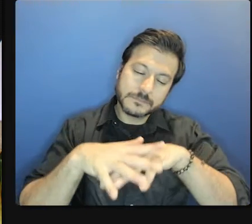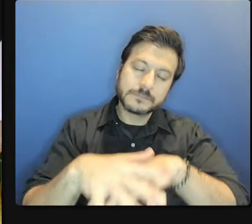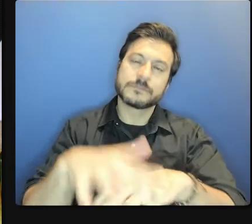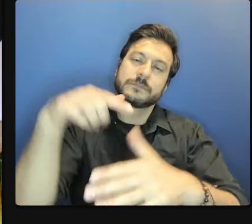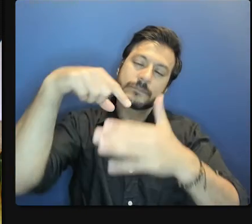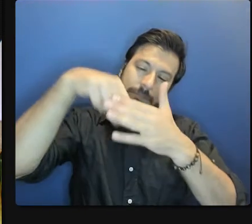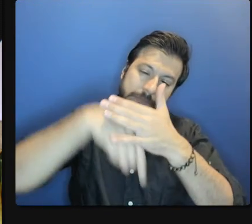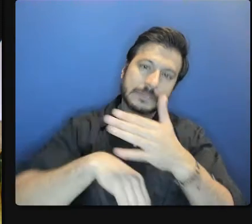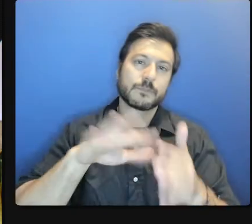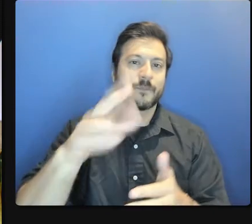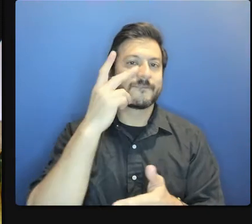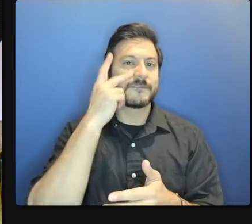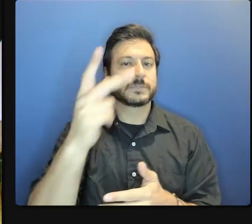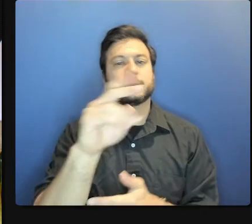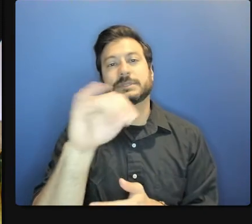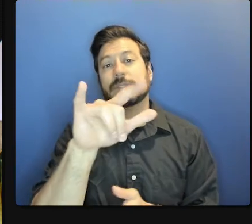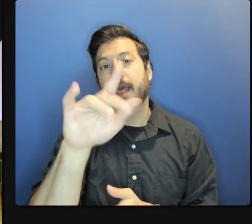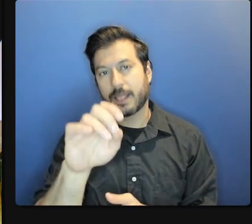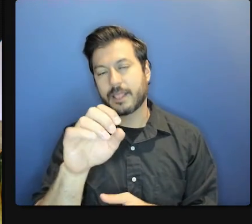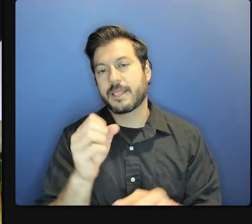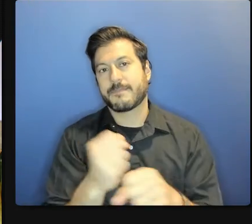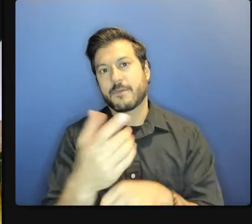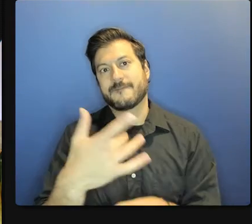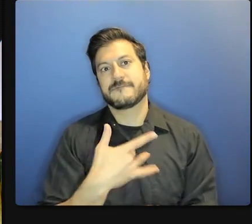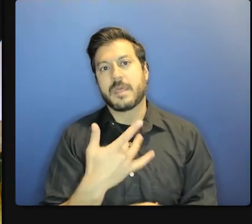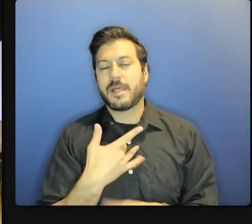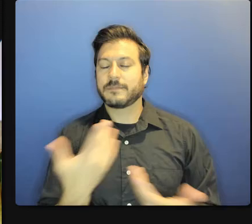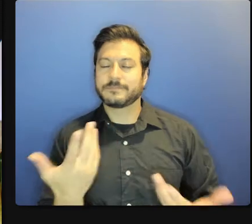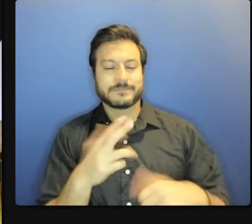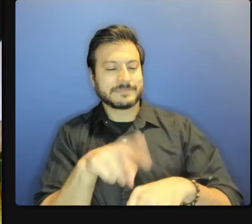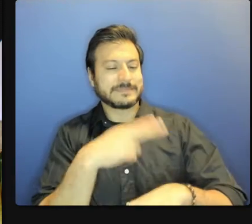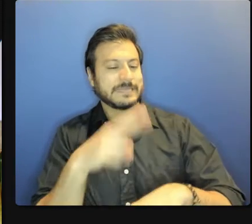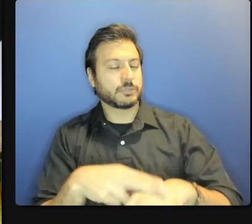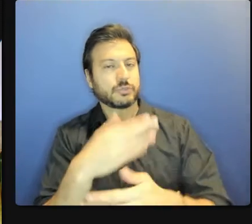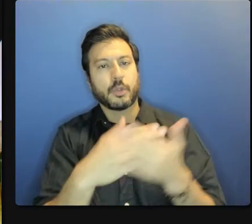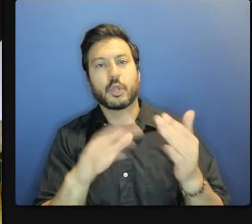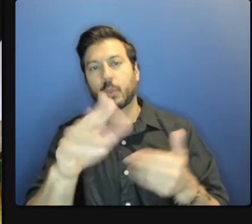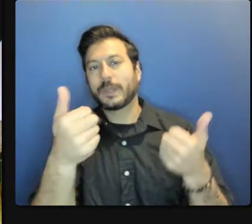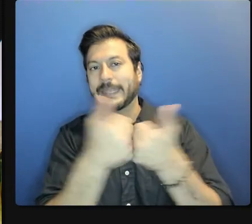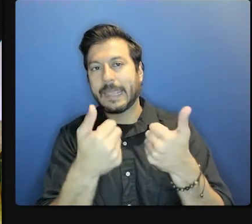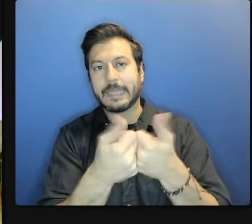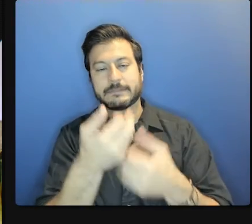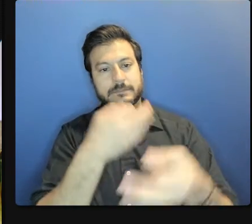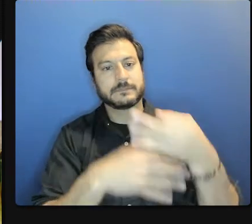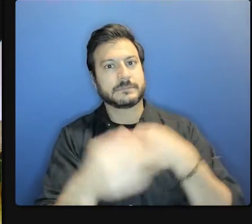integrate deeply with your game's visual style. It makes it feel like it's a natural part of your game's interface,